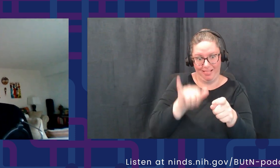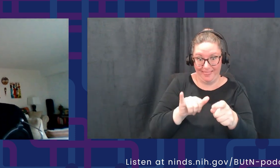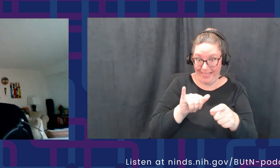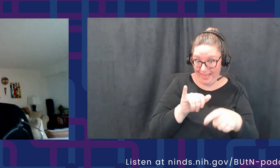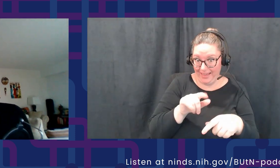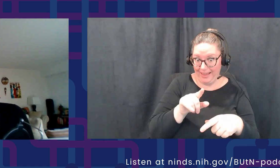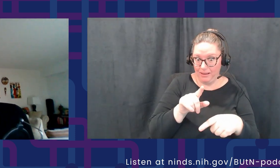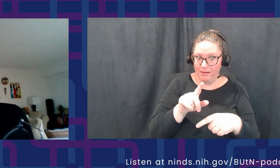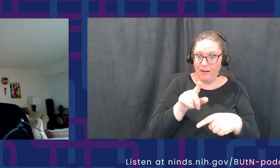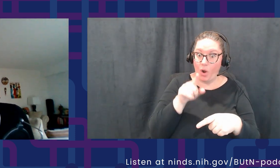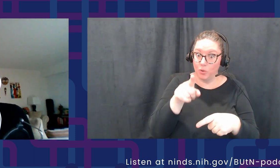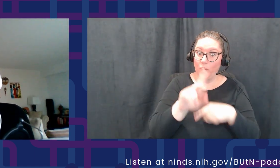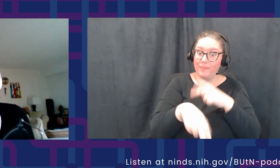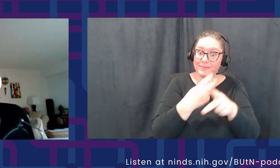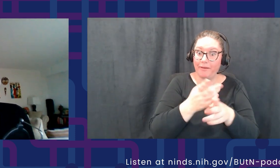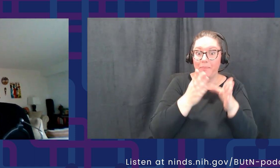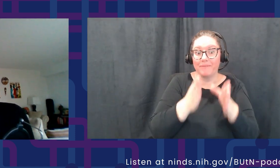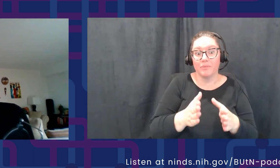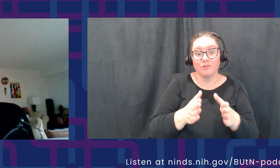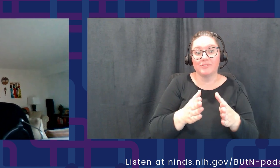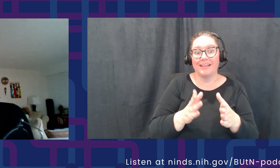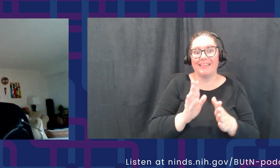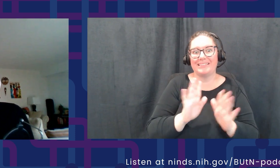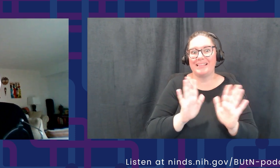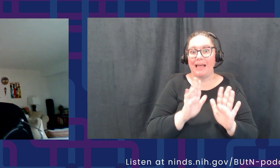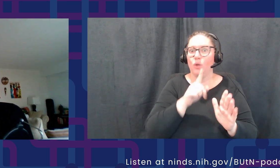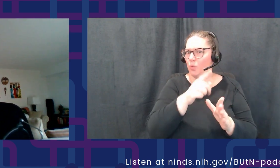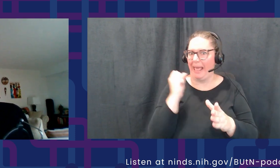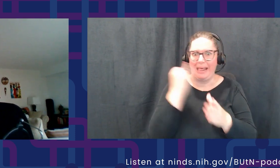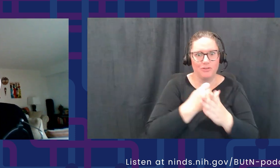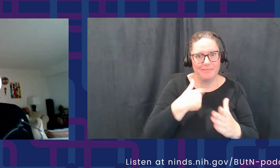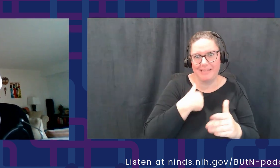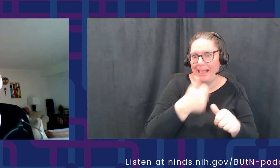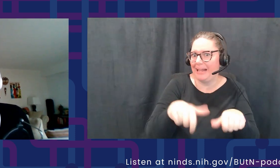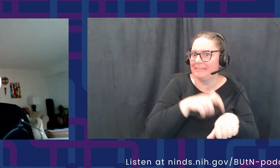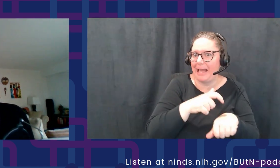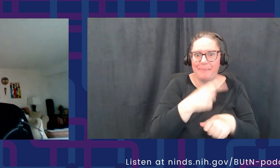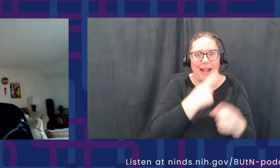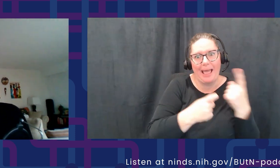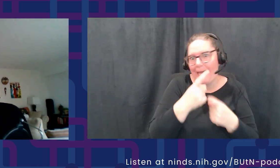Are you the type of person that is like, you can interrupt me and ask questions.